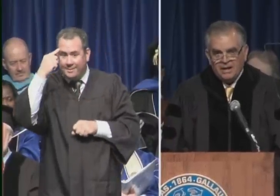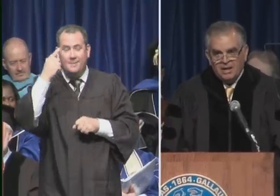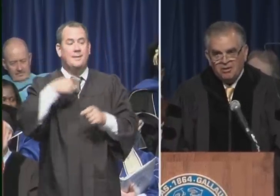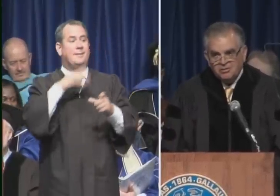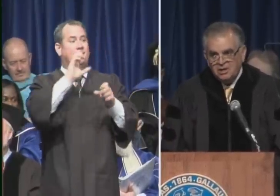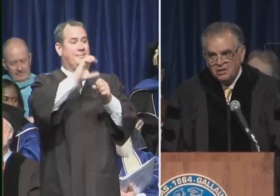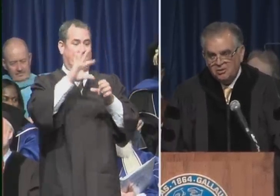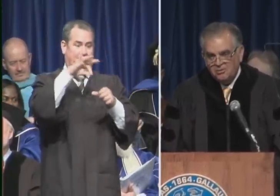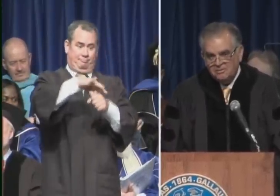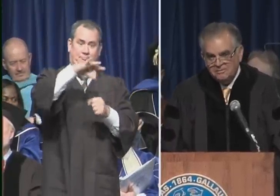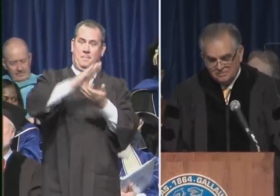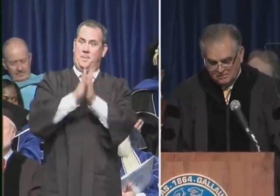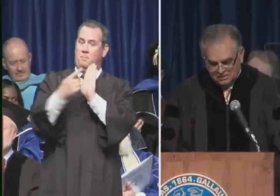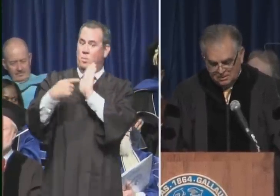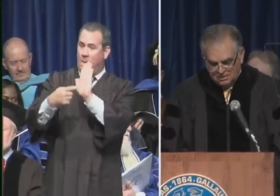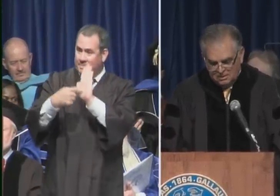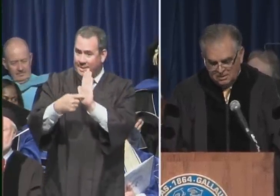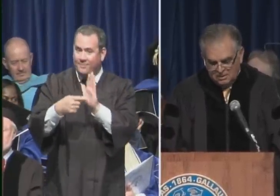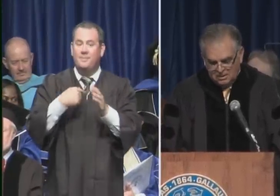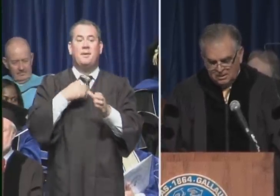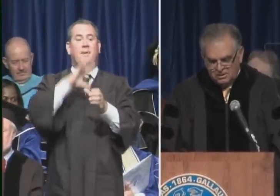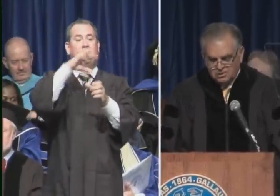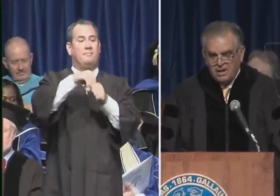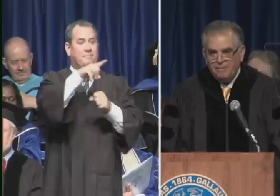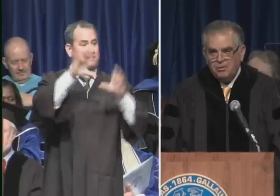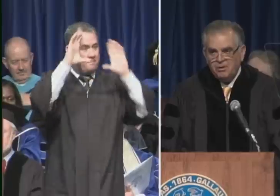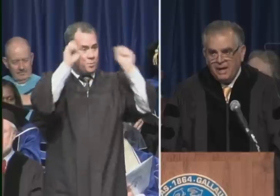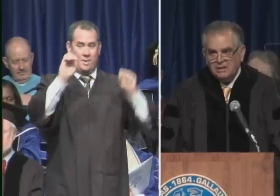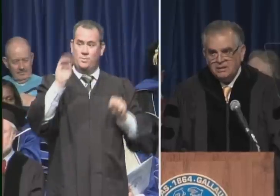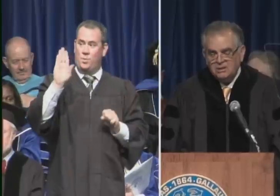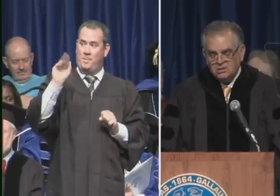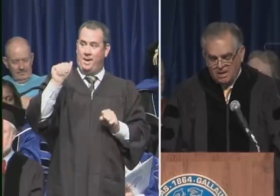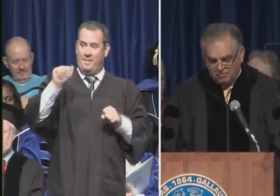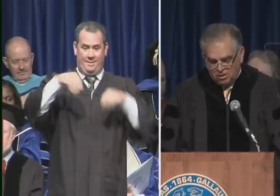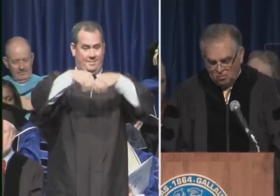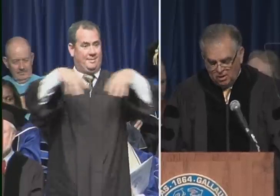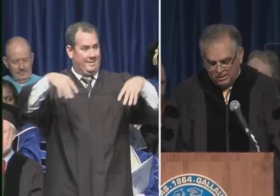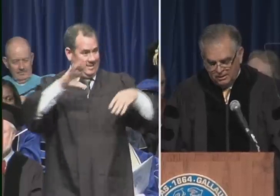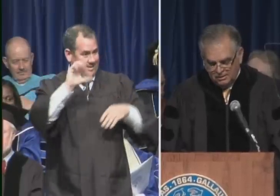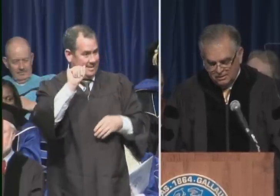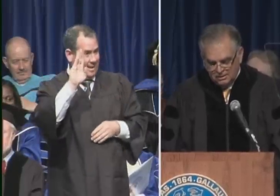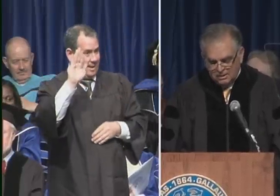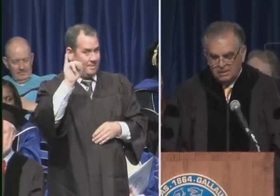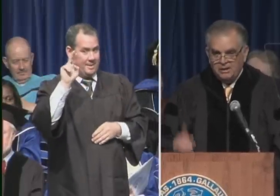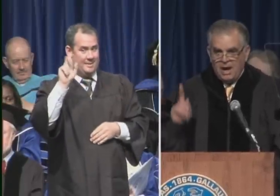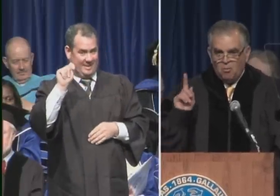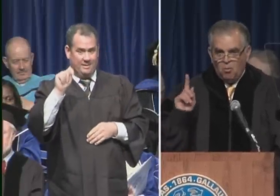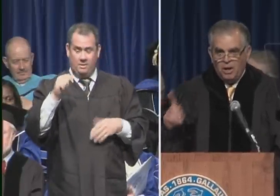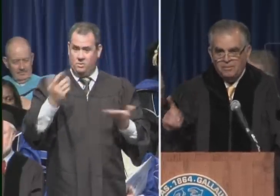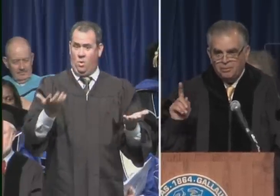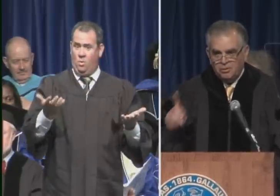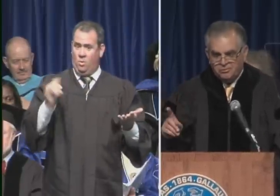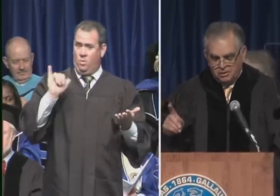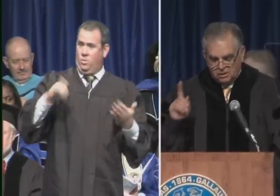I guarantee you, in December 1971, not one person